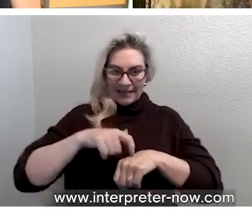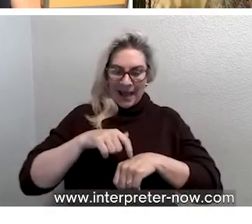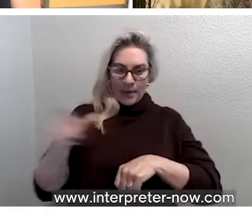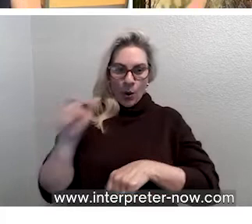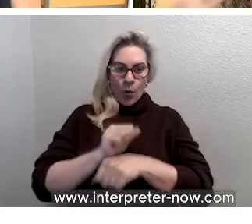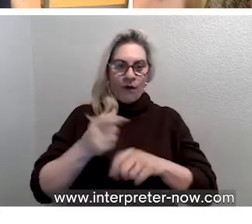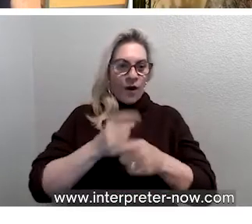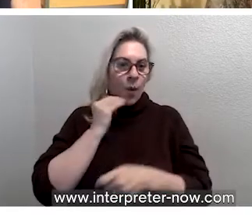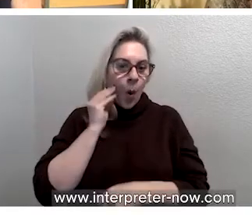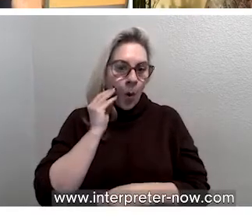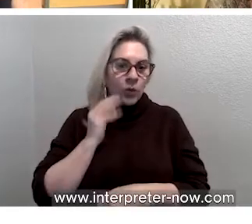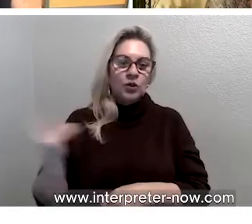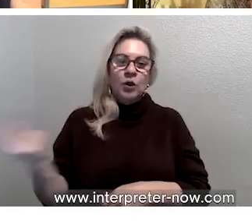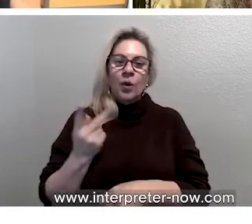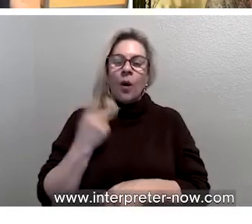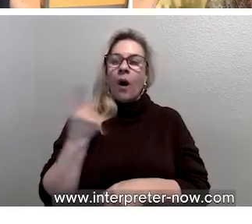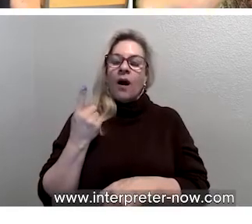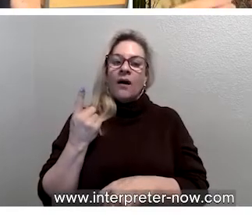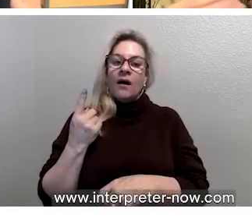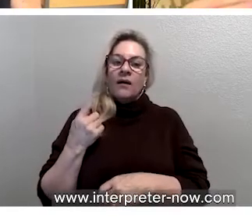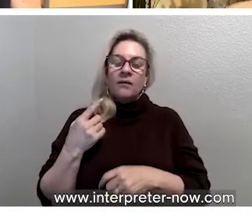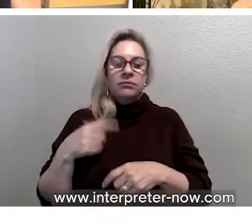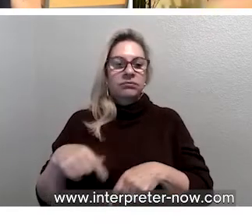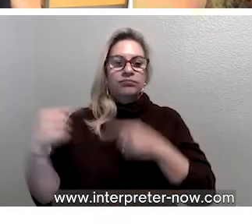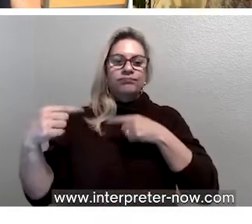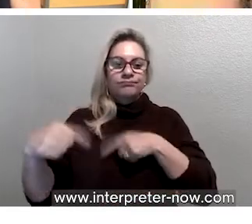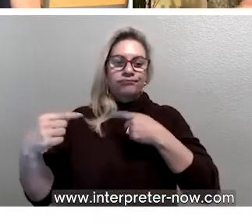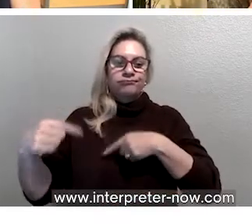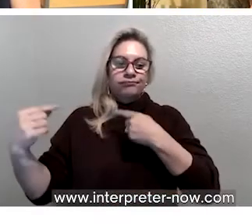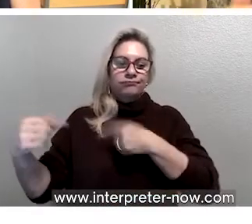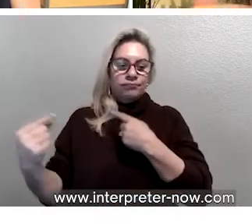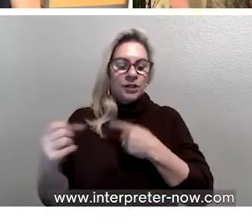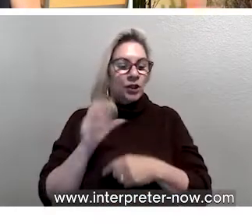We would have constant fights, which ultimately came down to the same thing.